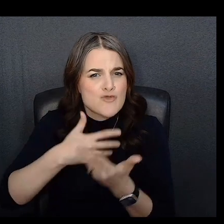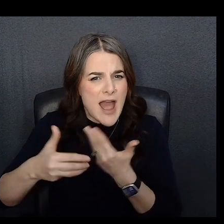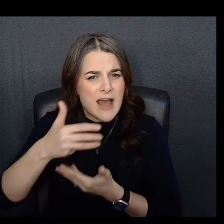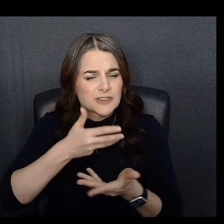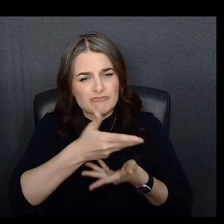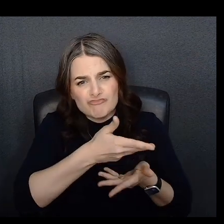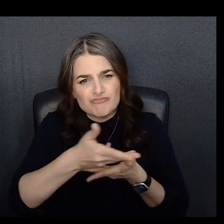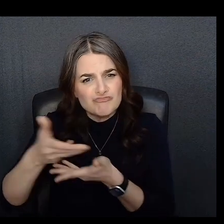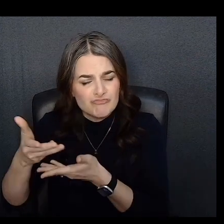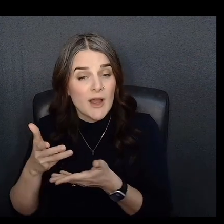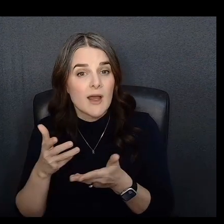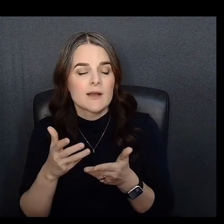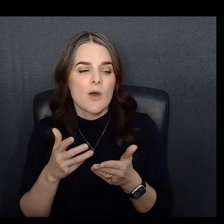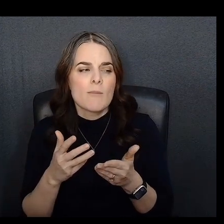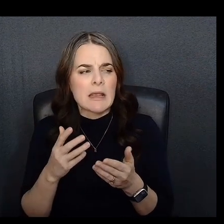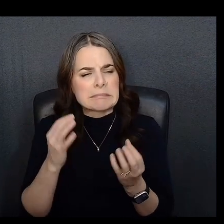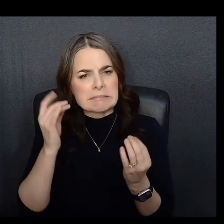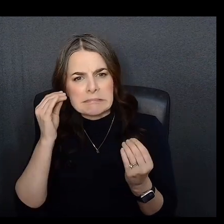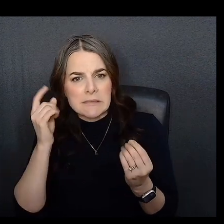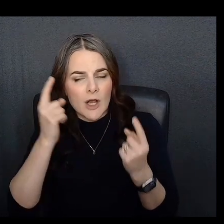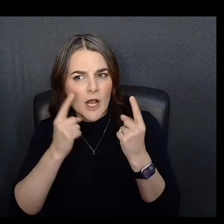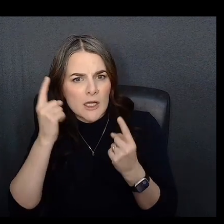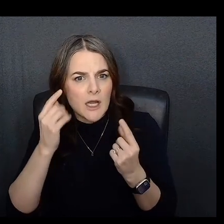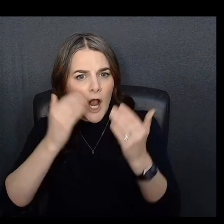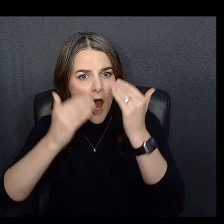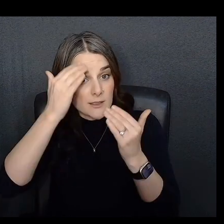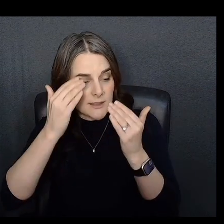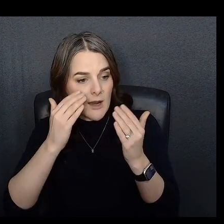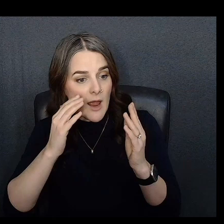appropriate use of words can also be important too.